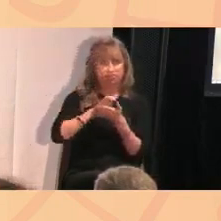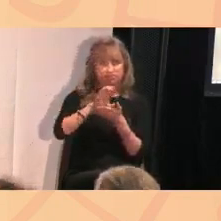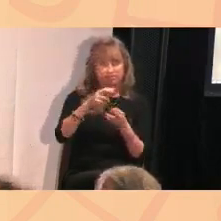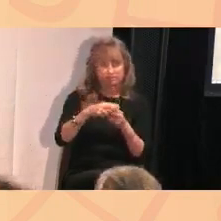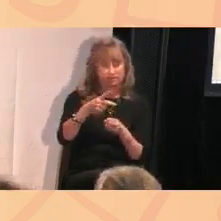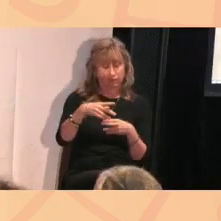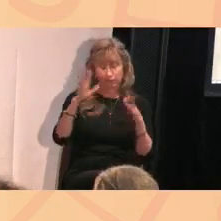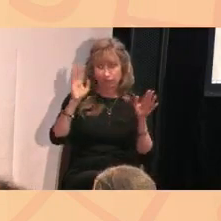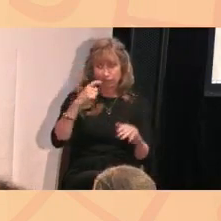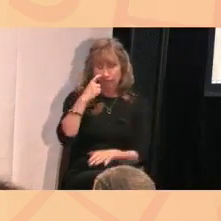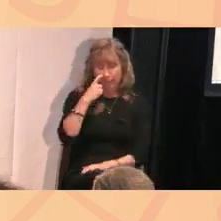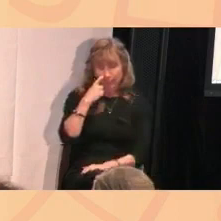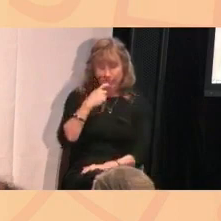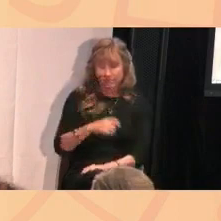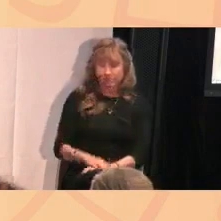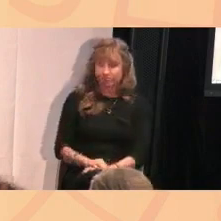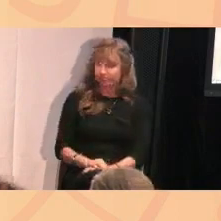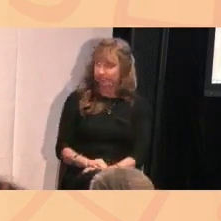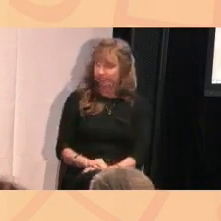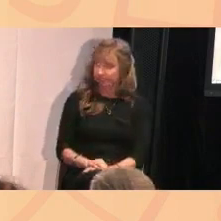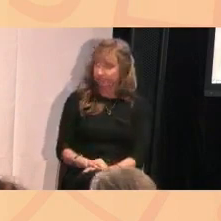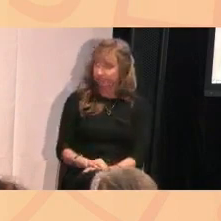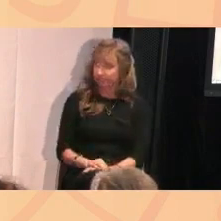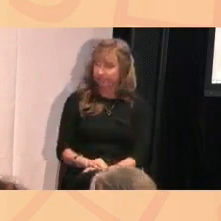For that matter, not to poke fun at stupid people.